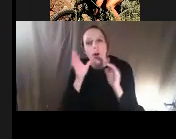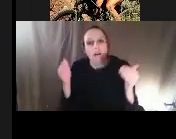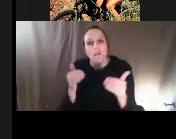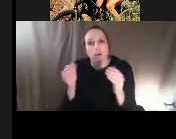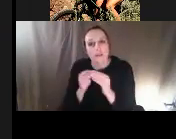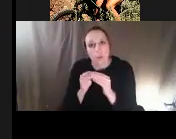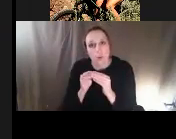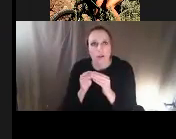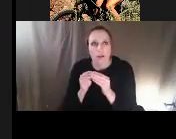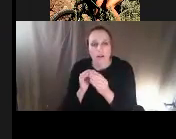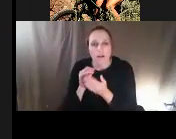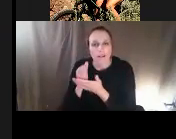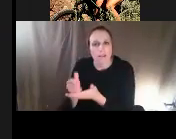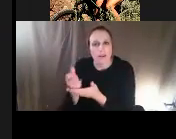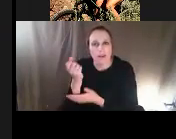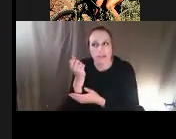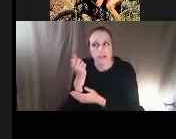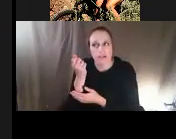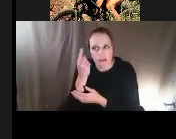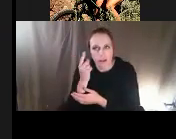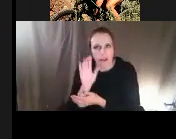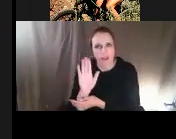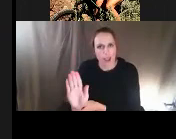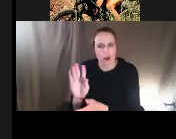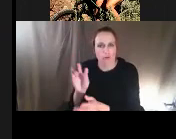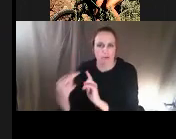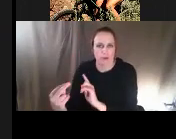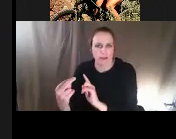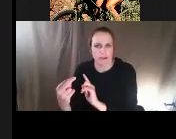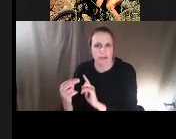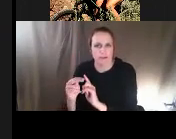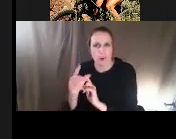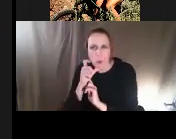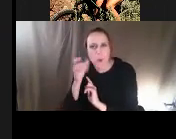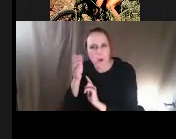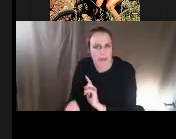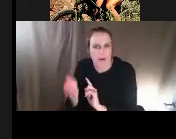those individuals because that's what's really more important.